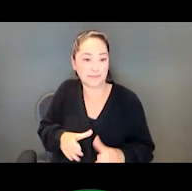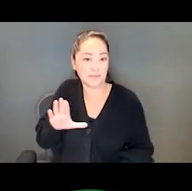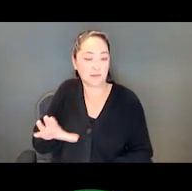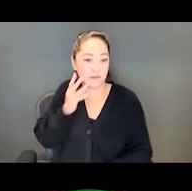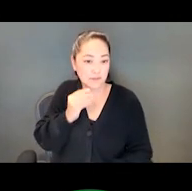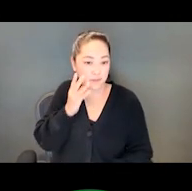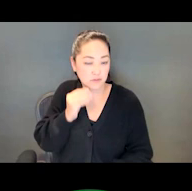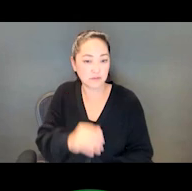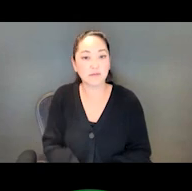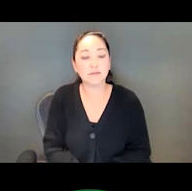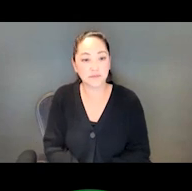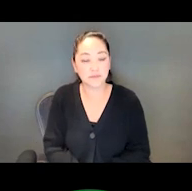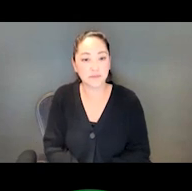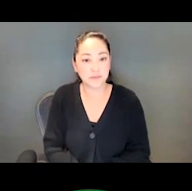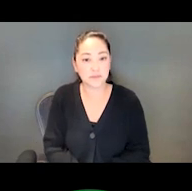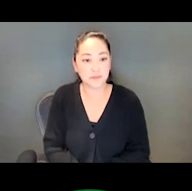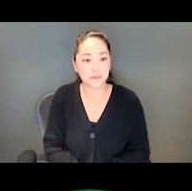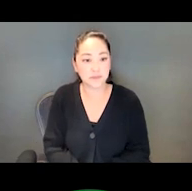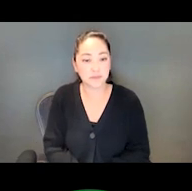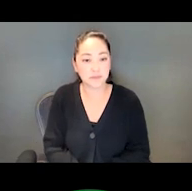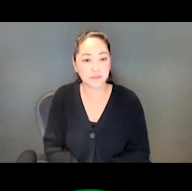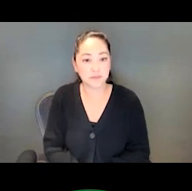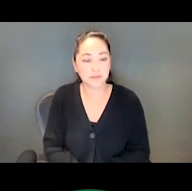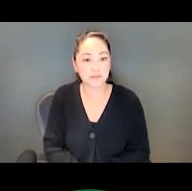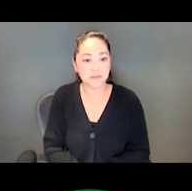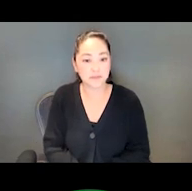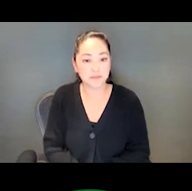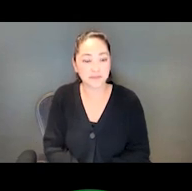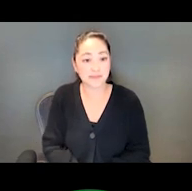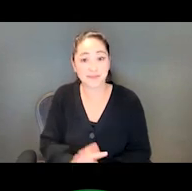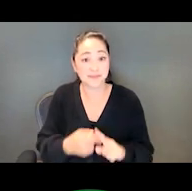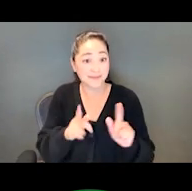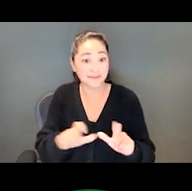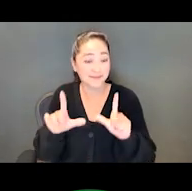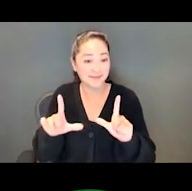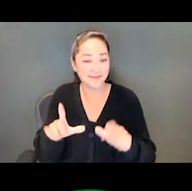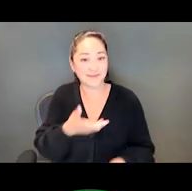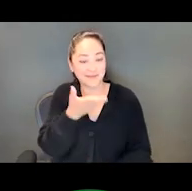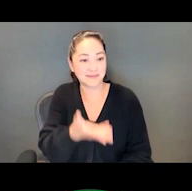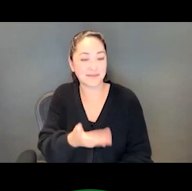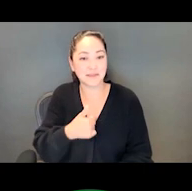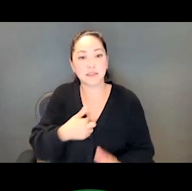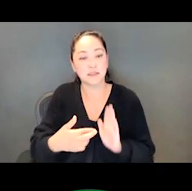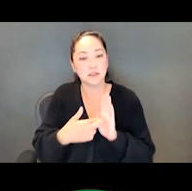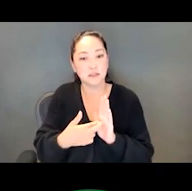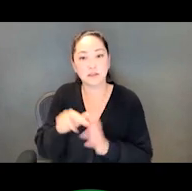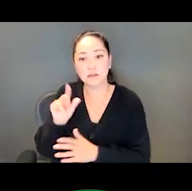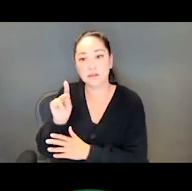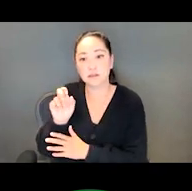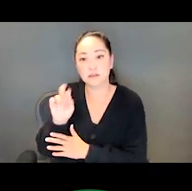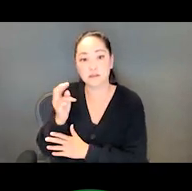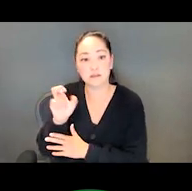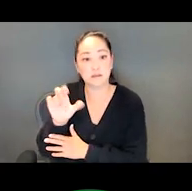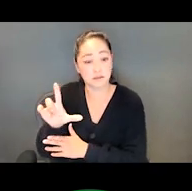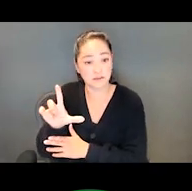I don't know. Start by saying that. I am representing Keroul and I am chairwoman of the organization